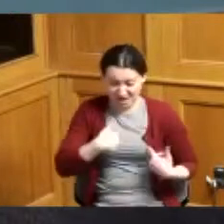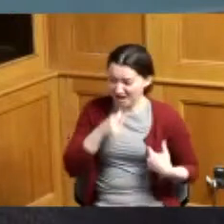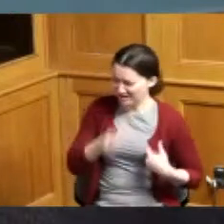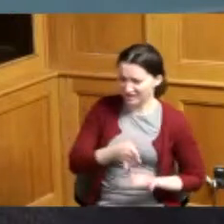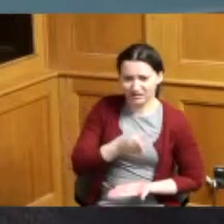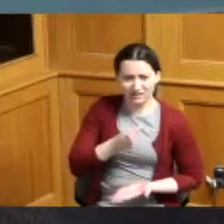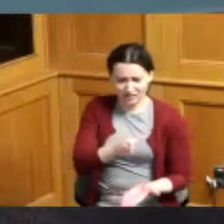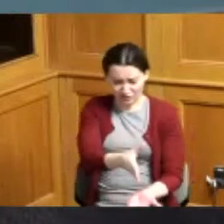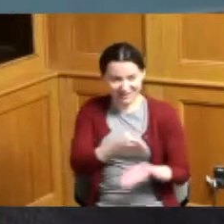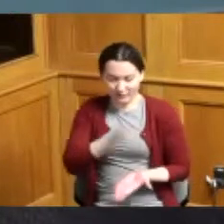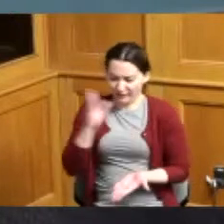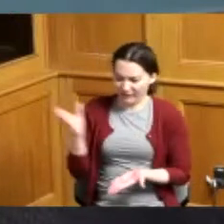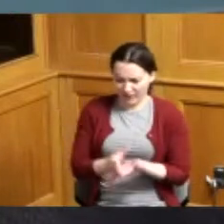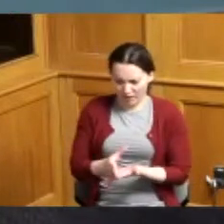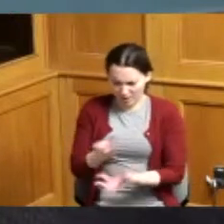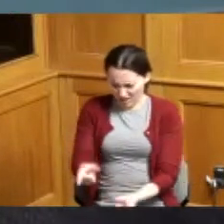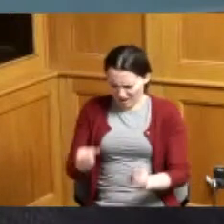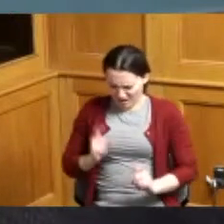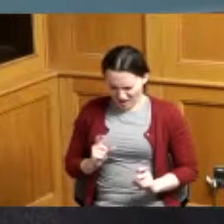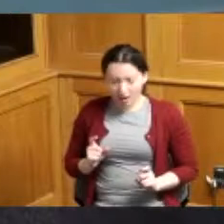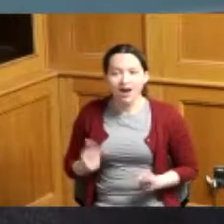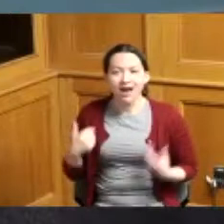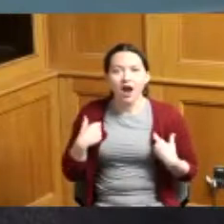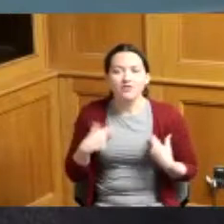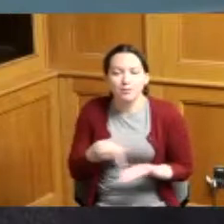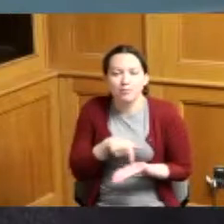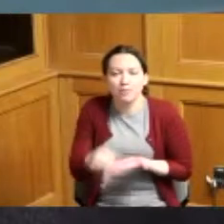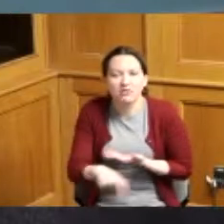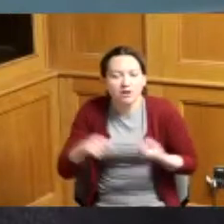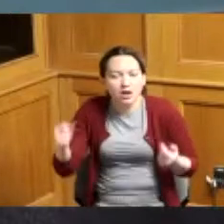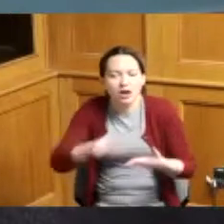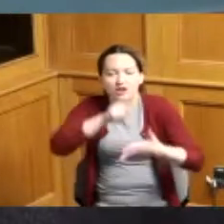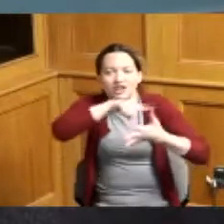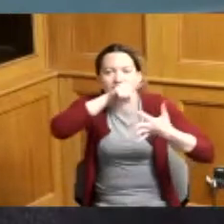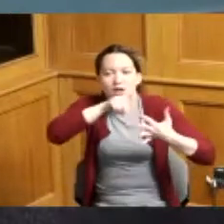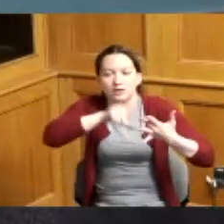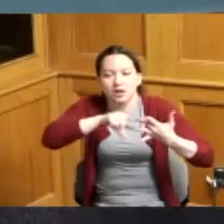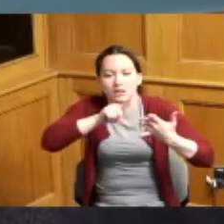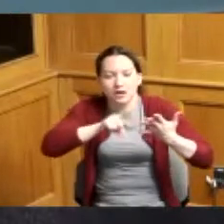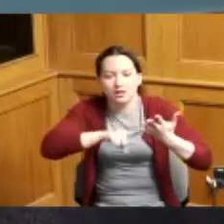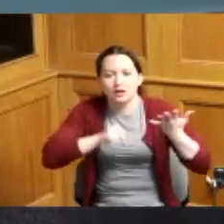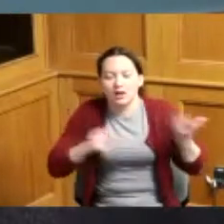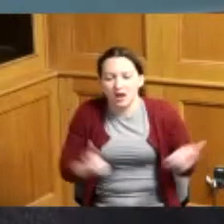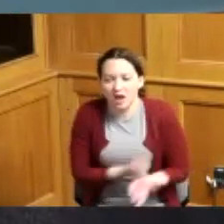the beginning when they first said that we got to pay for everything in the document and everything